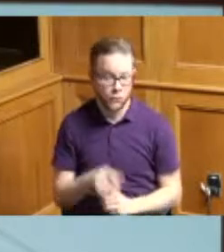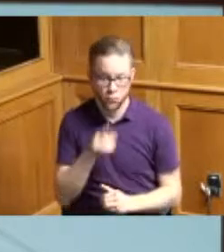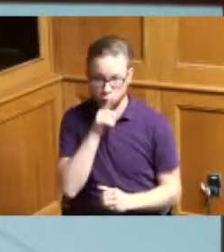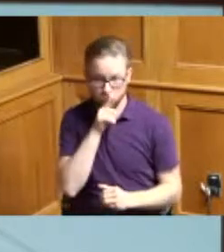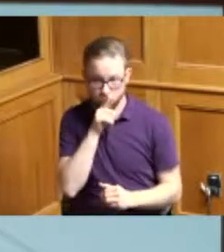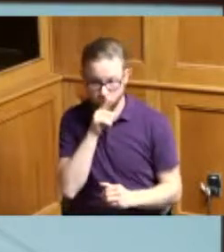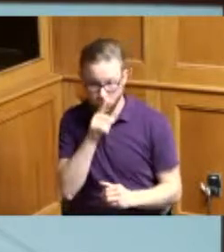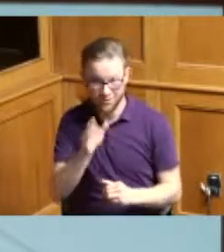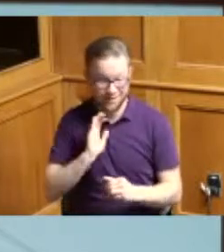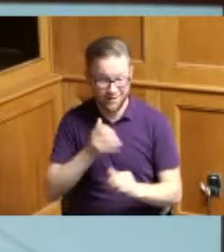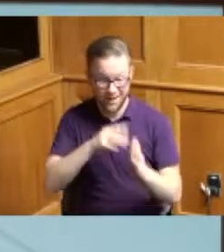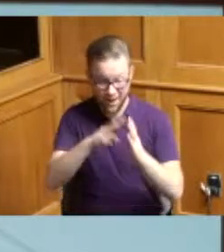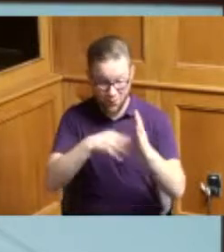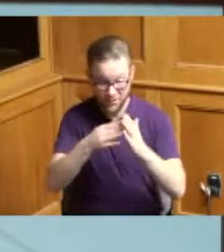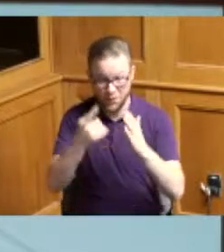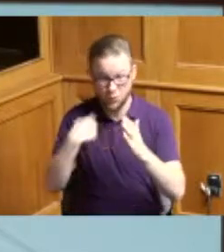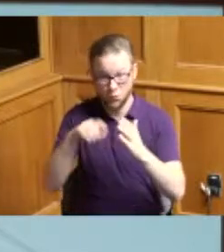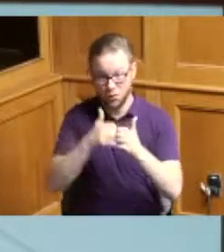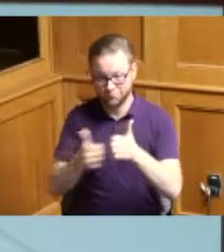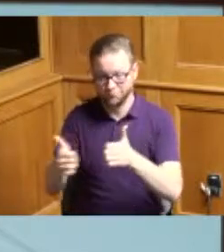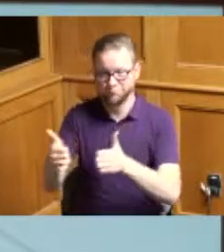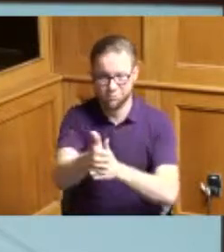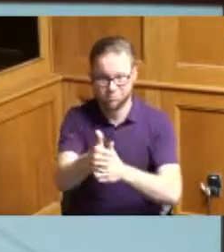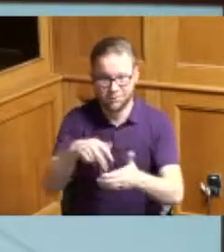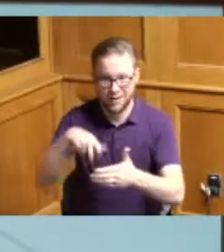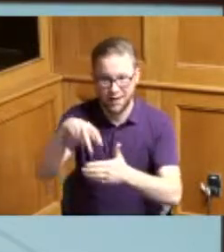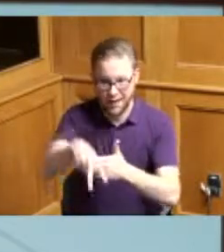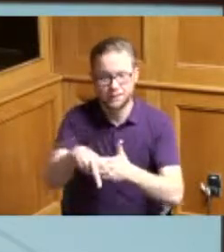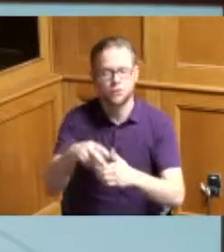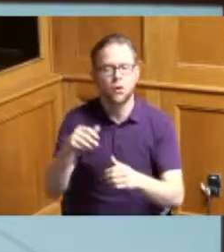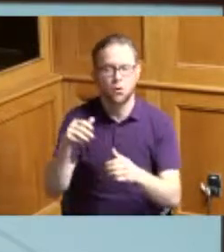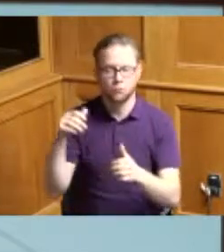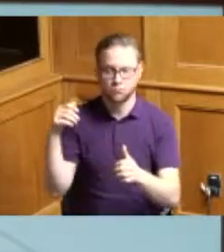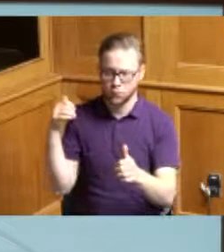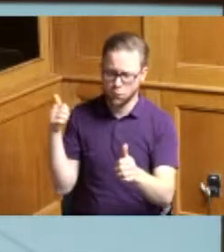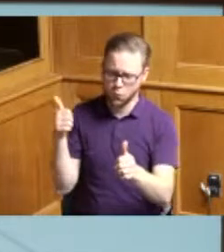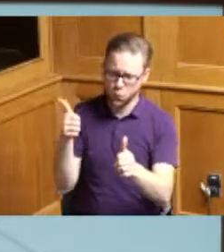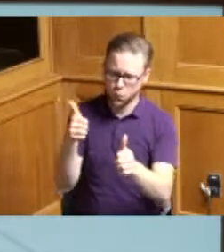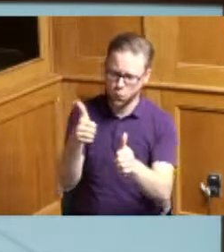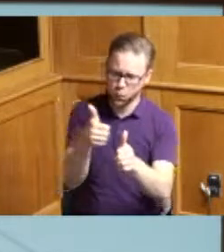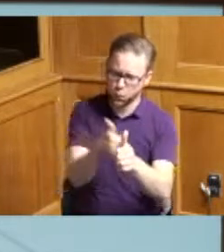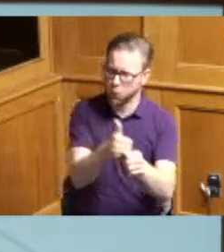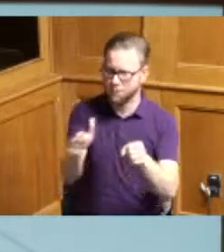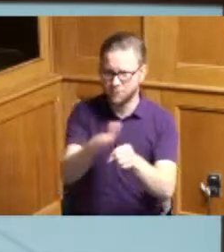that so I expect us to be able to get through the remainder of the backlog within the 60-day